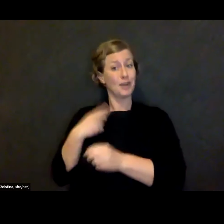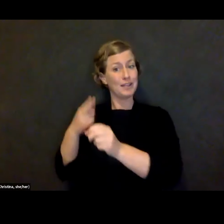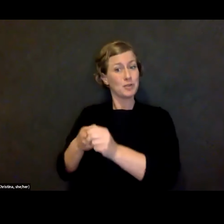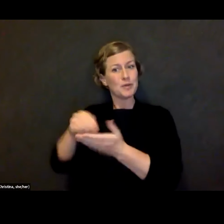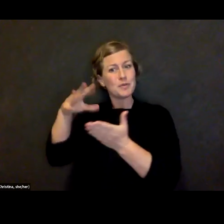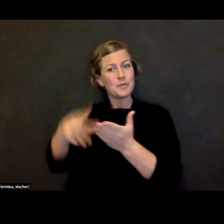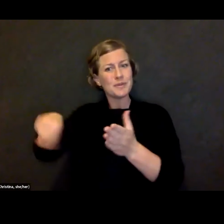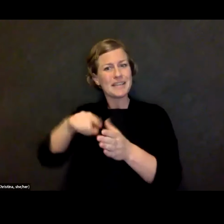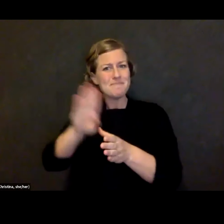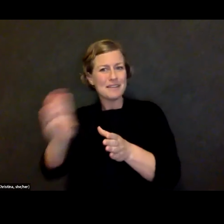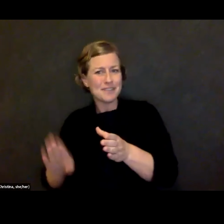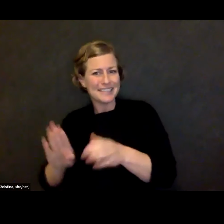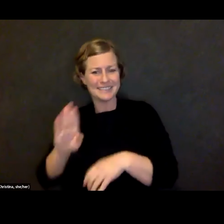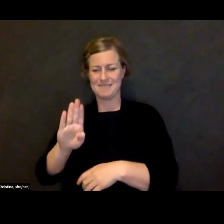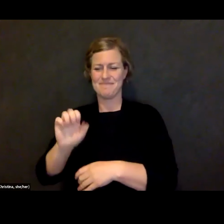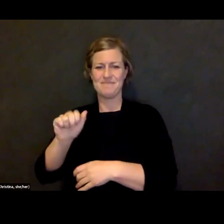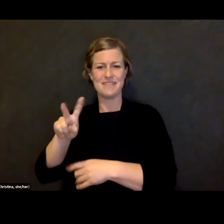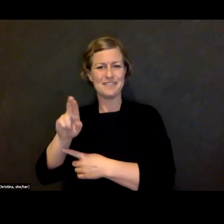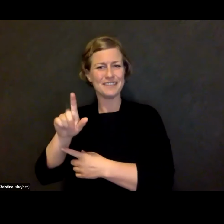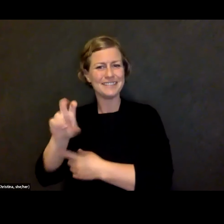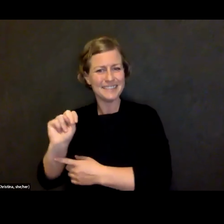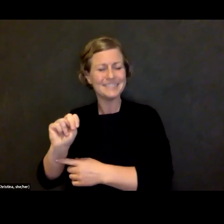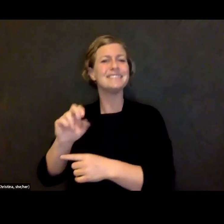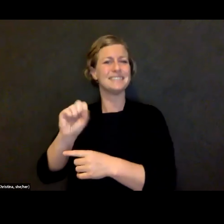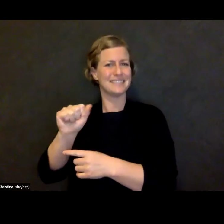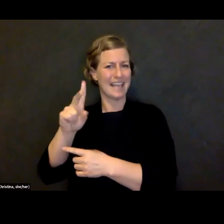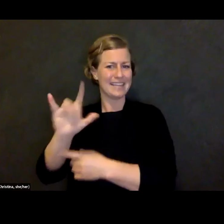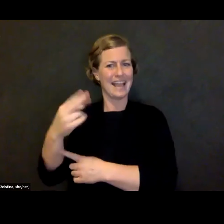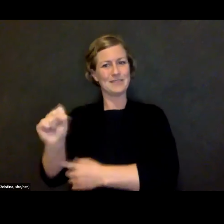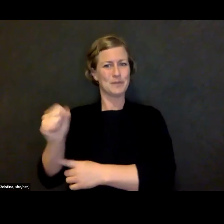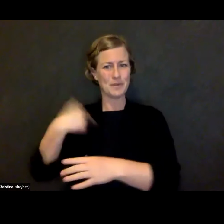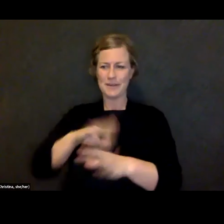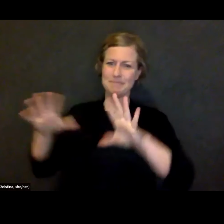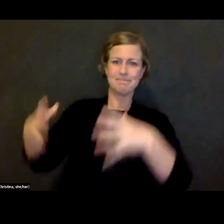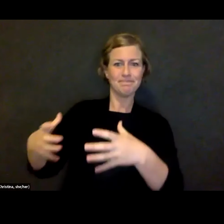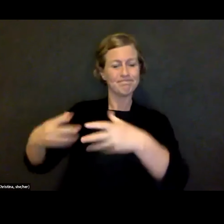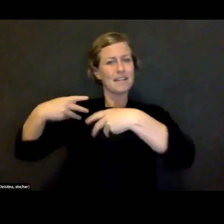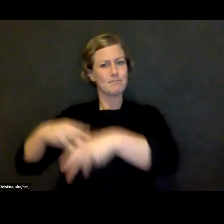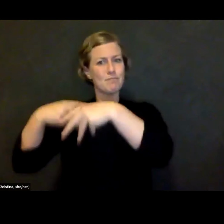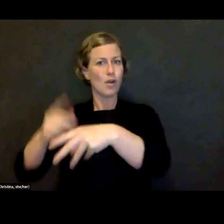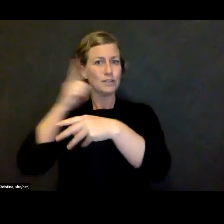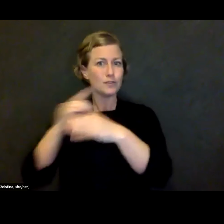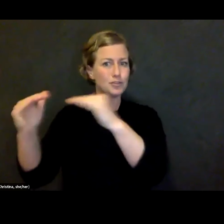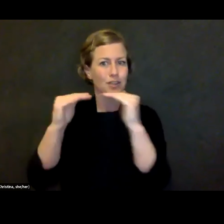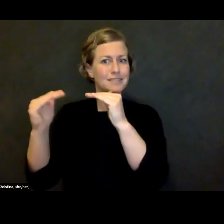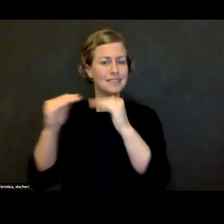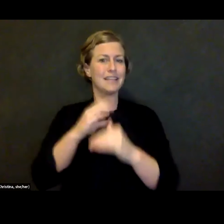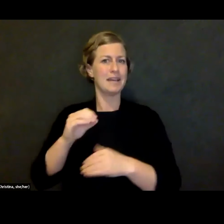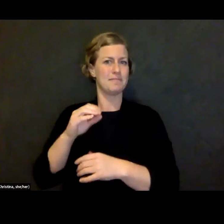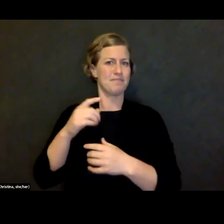is another effort that is going to take all of us working together and last year I joined with students in